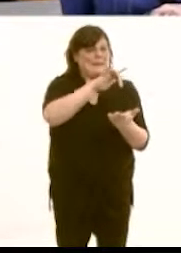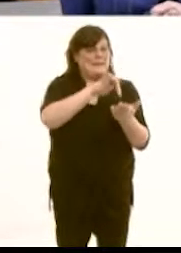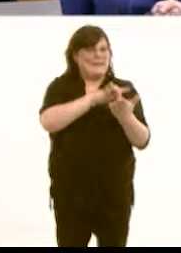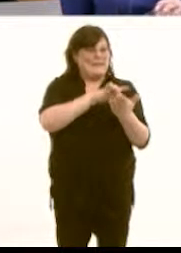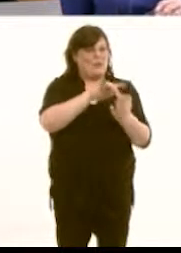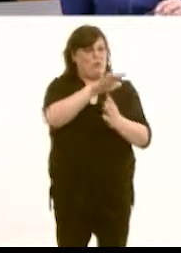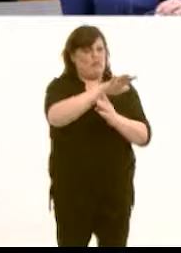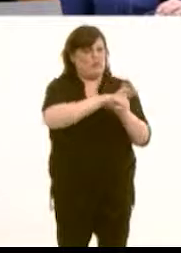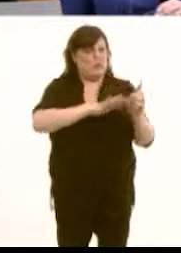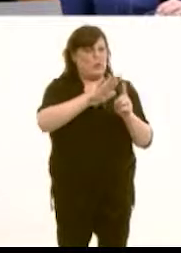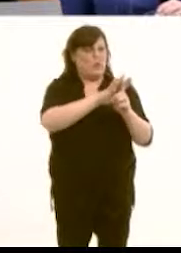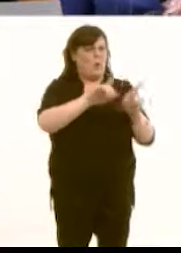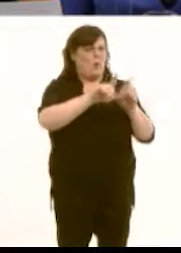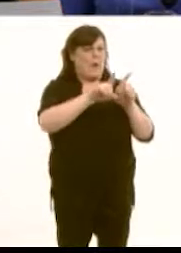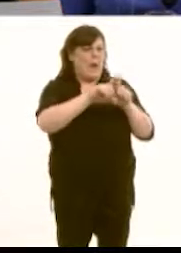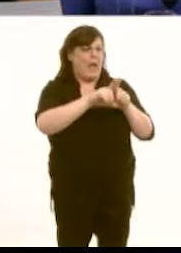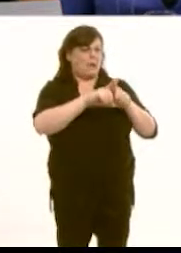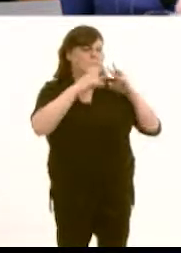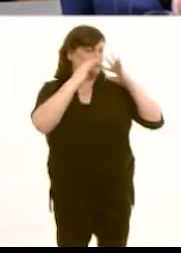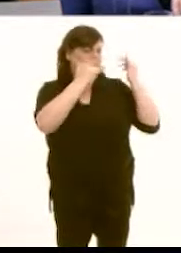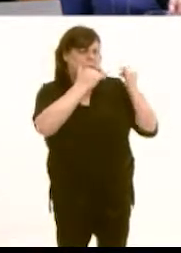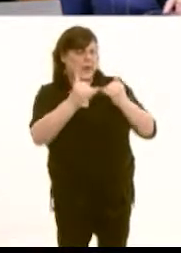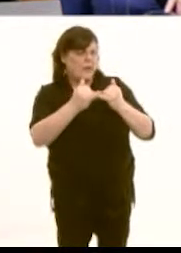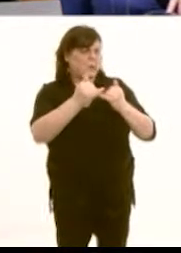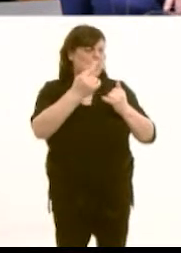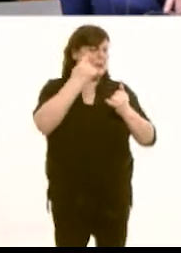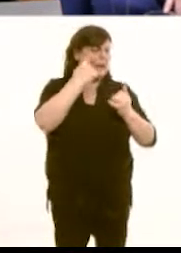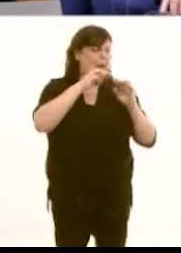bed, if you like, that innovates and commercialises smart, internet-based solutions that will